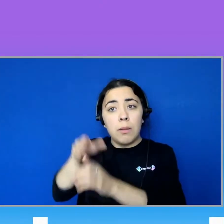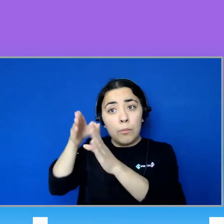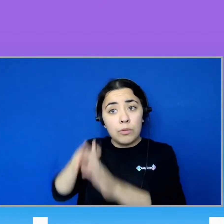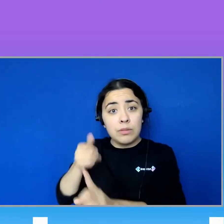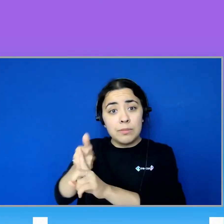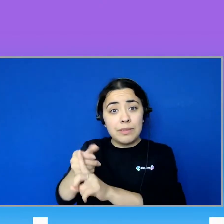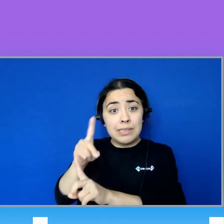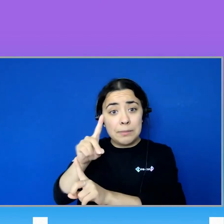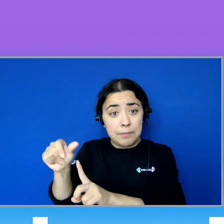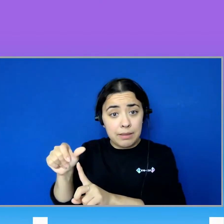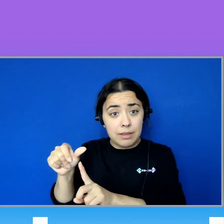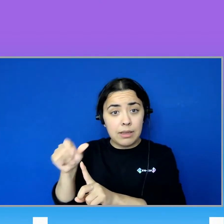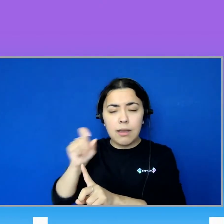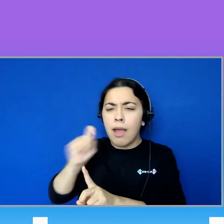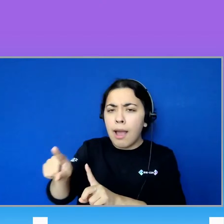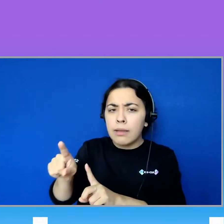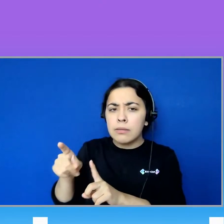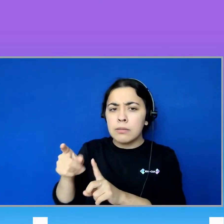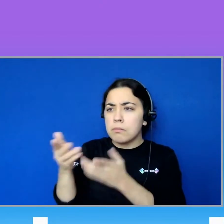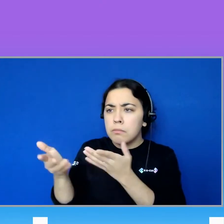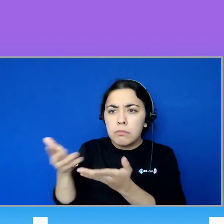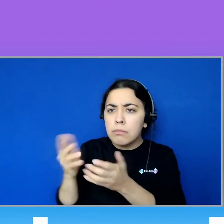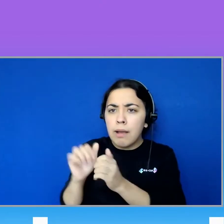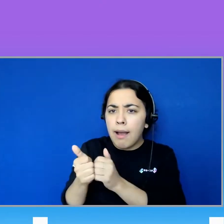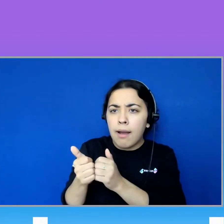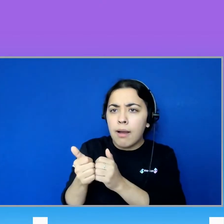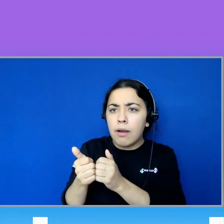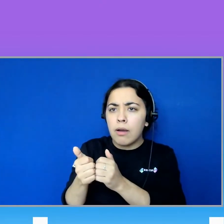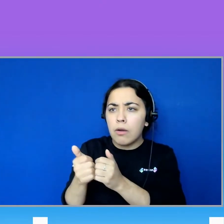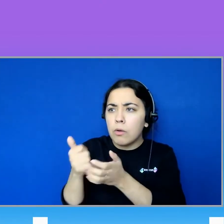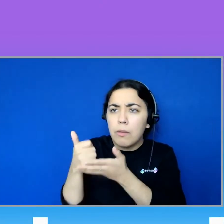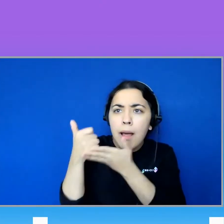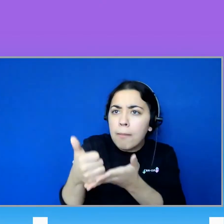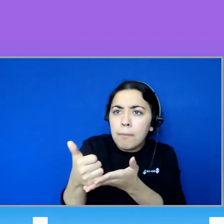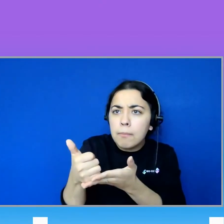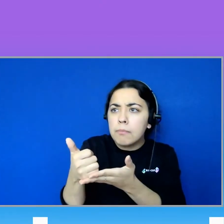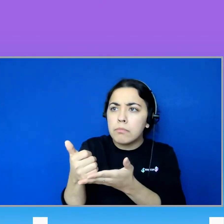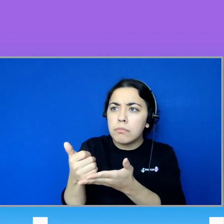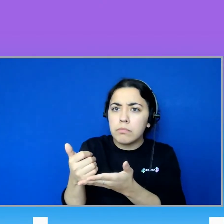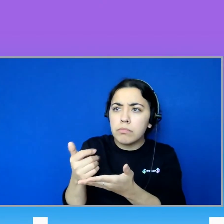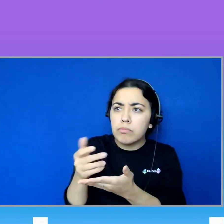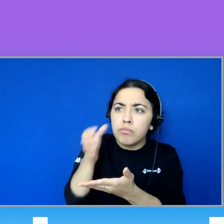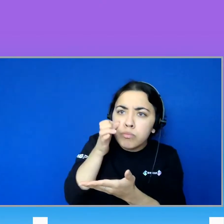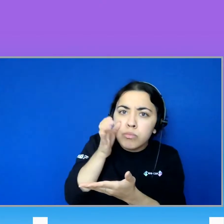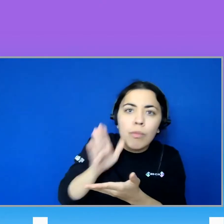someone with a disability what